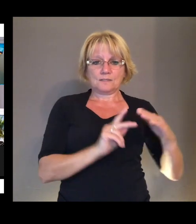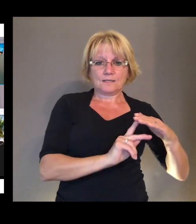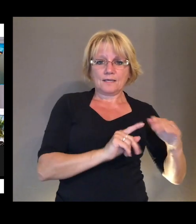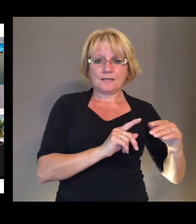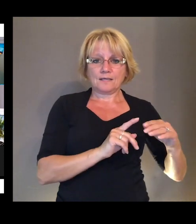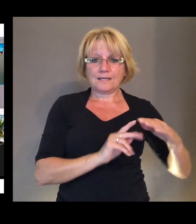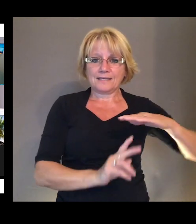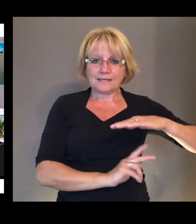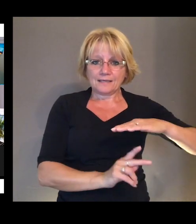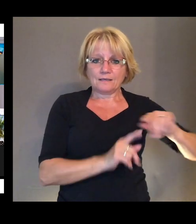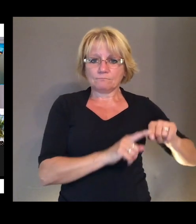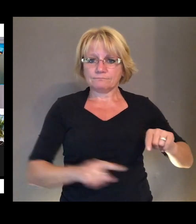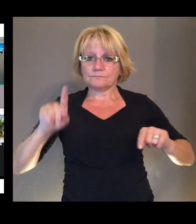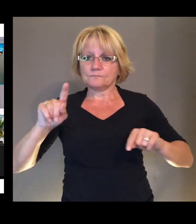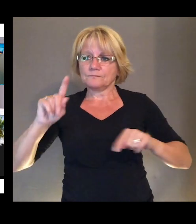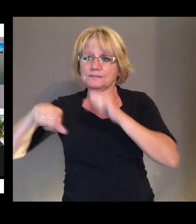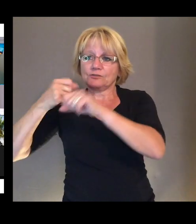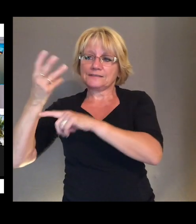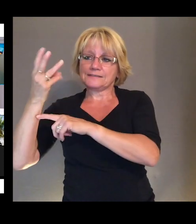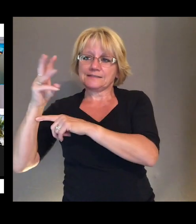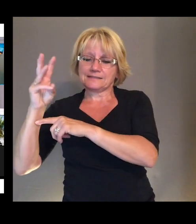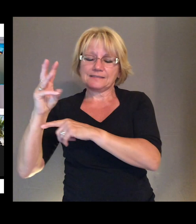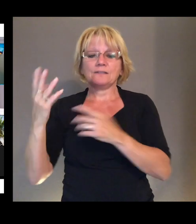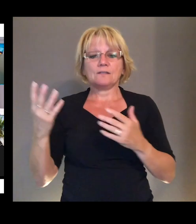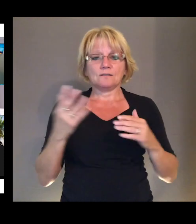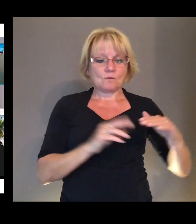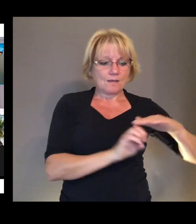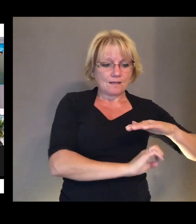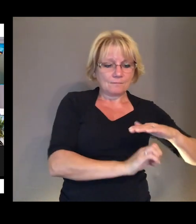So we're gonna have educators and special guests from elementary school,